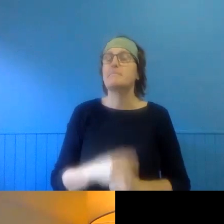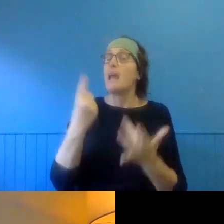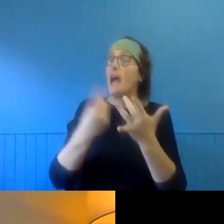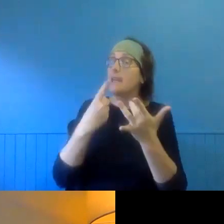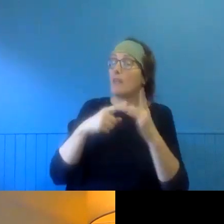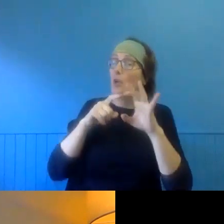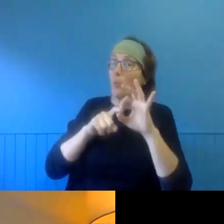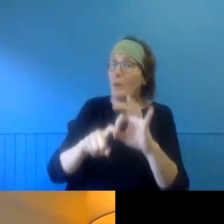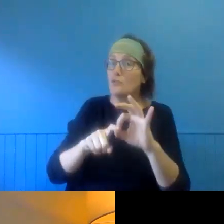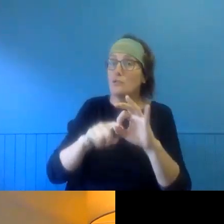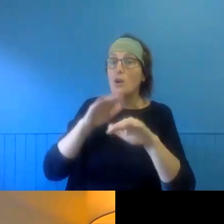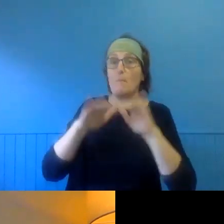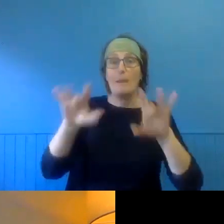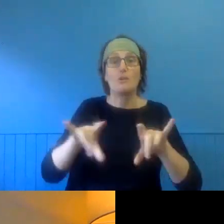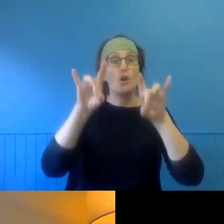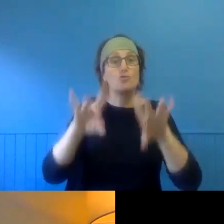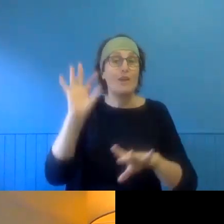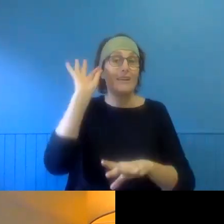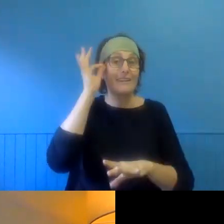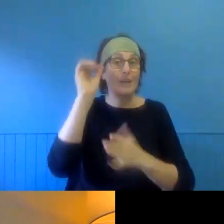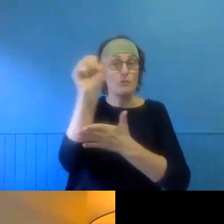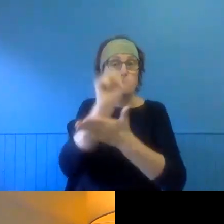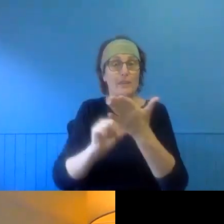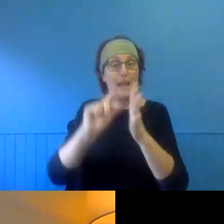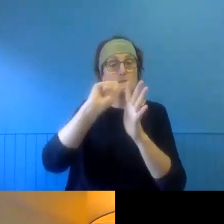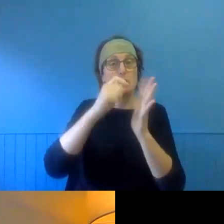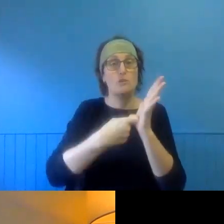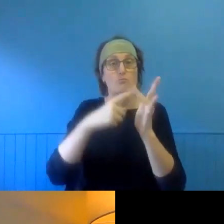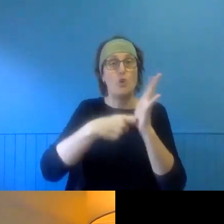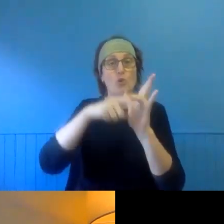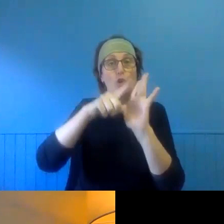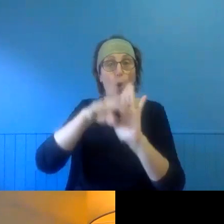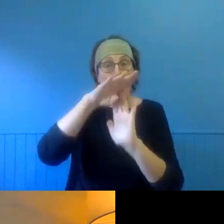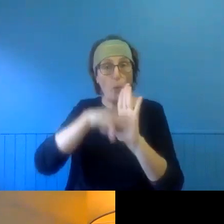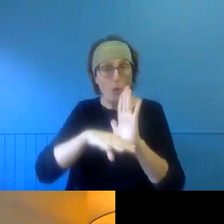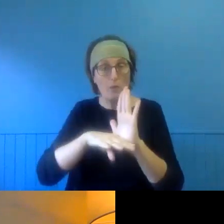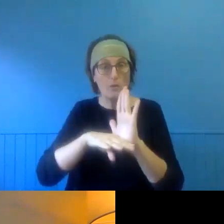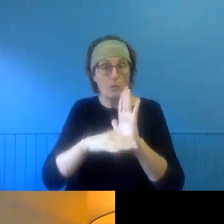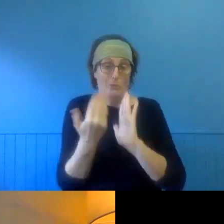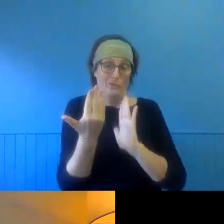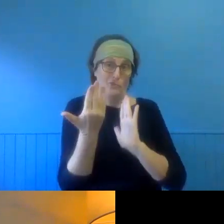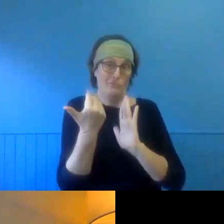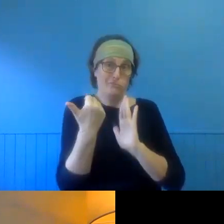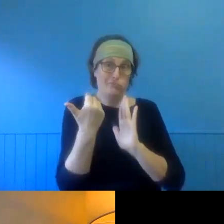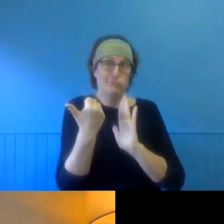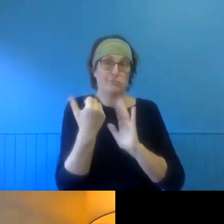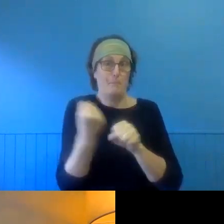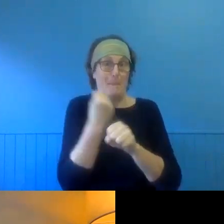regards to the Australia Council for the Arts protocols that we've just been involved in developing, Dr Terri, when will these be available?